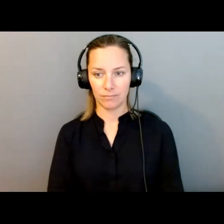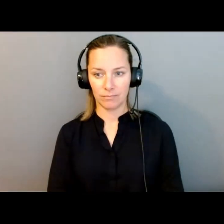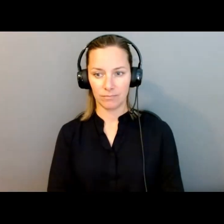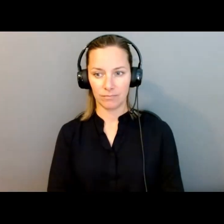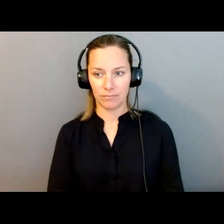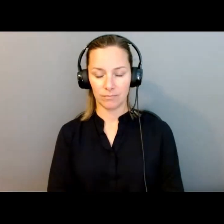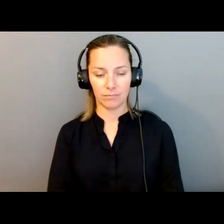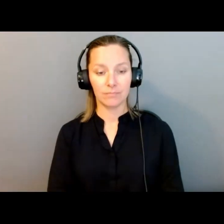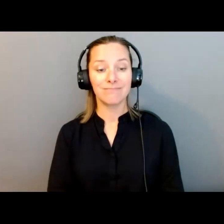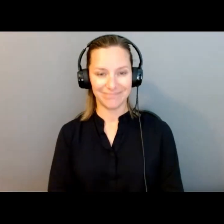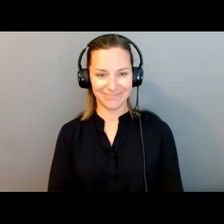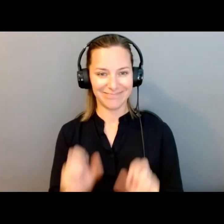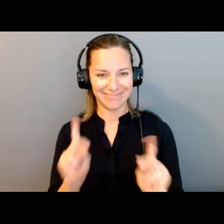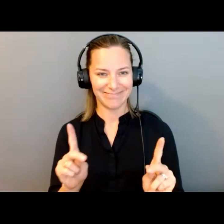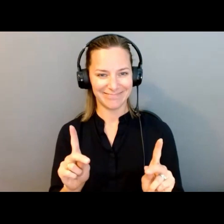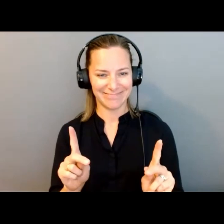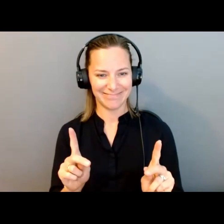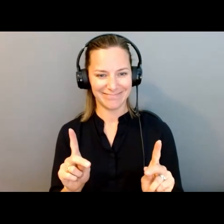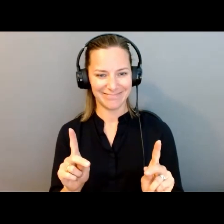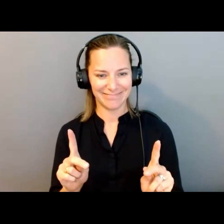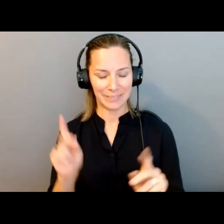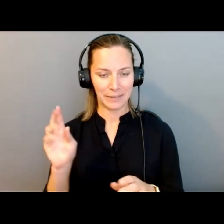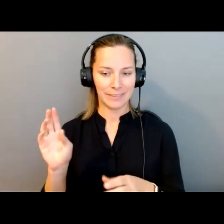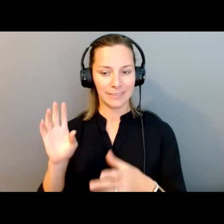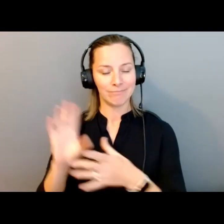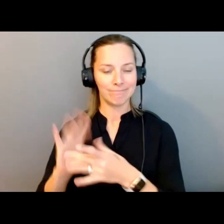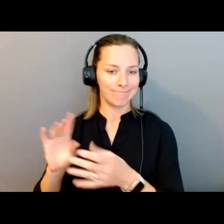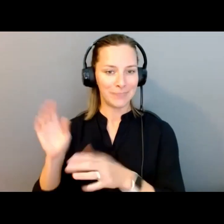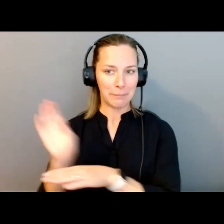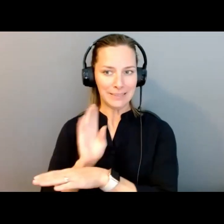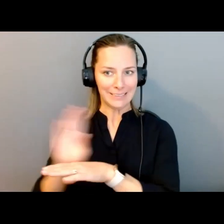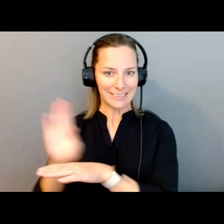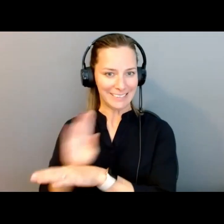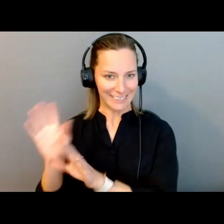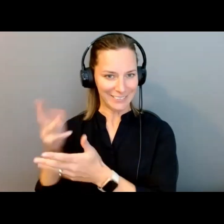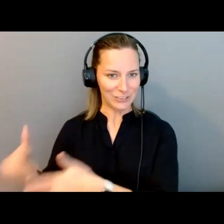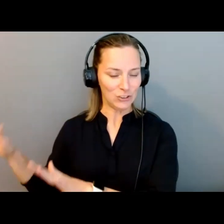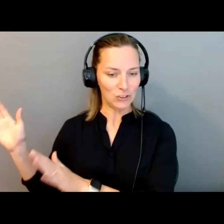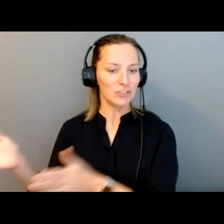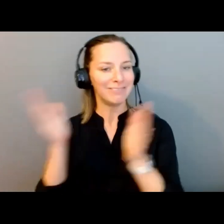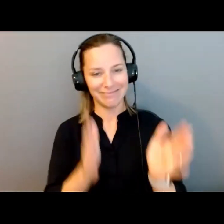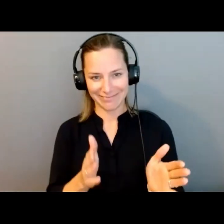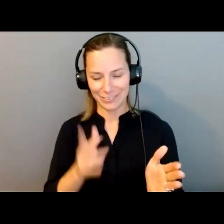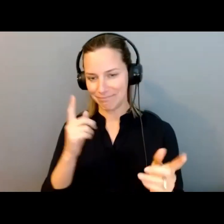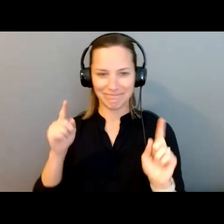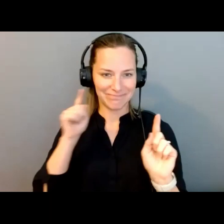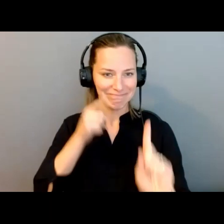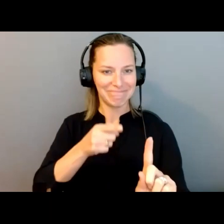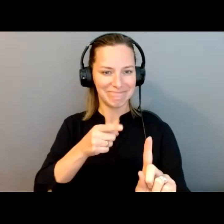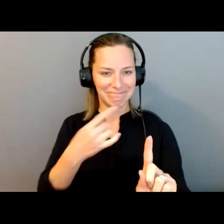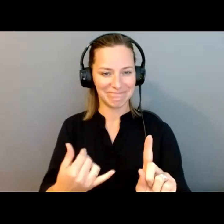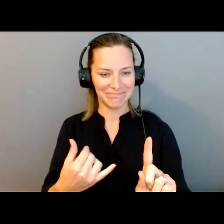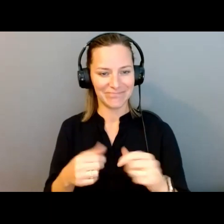Okay. All the business aside now, let's get to the main event. I have the distinct